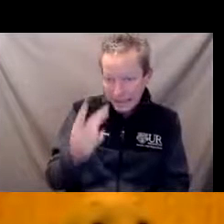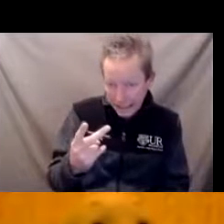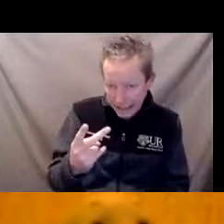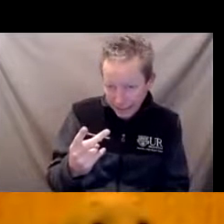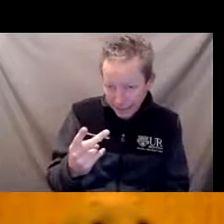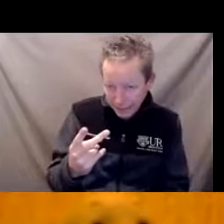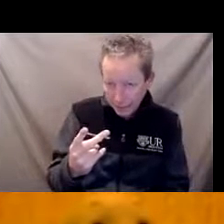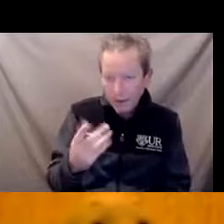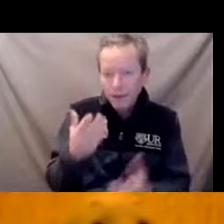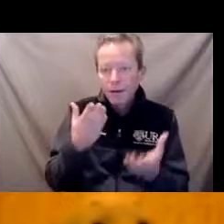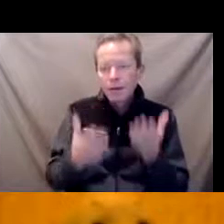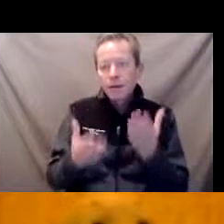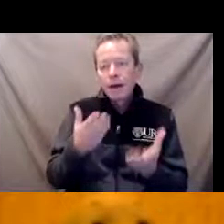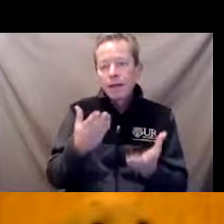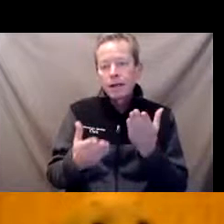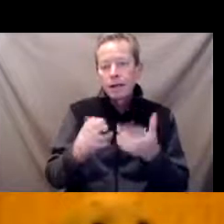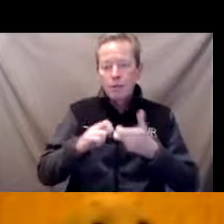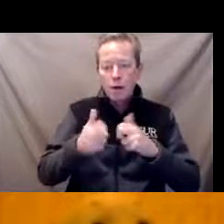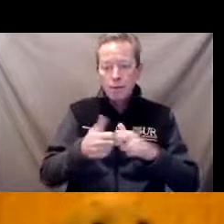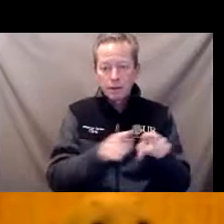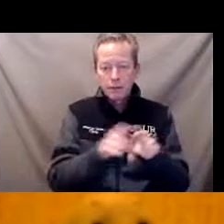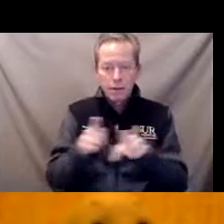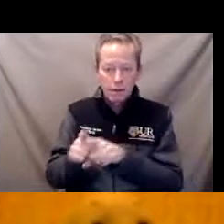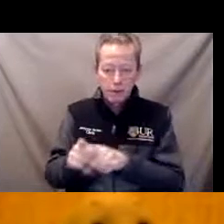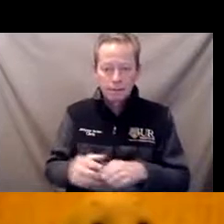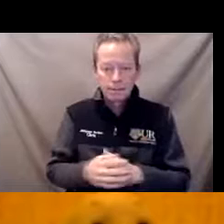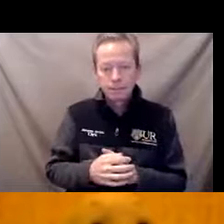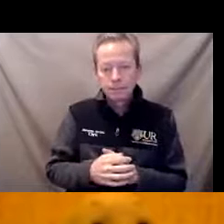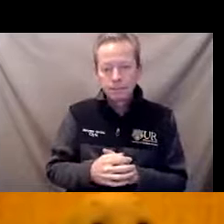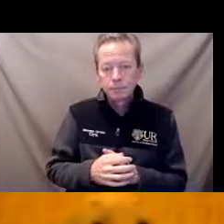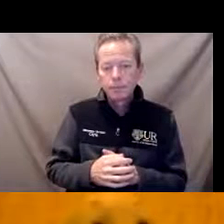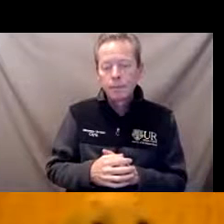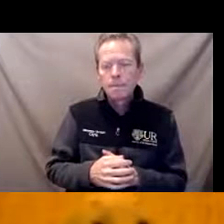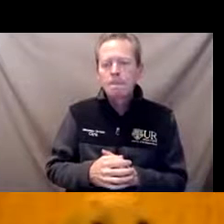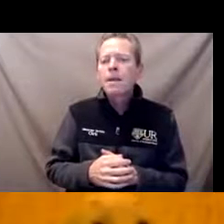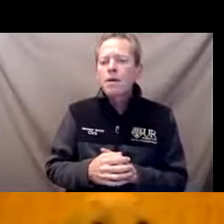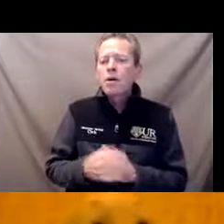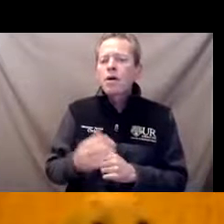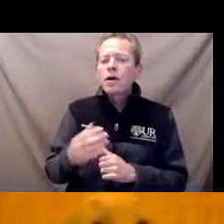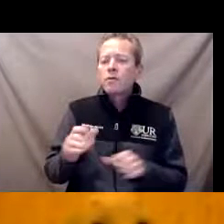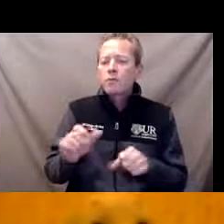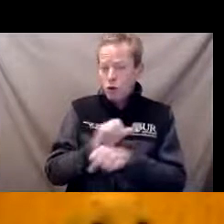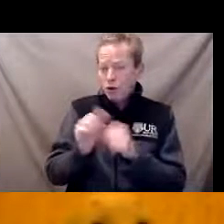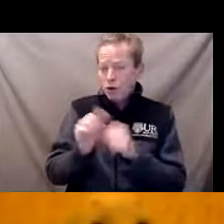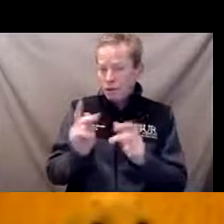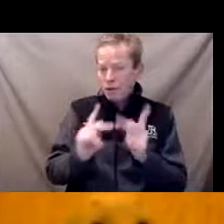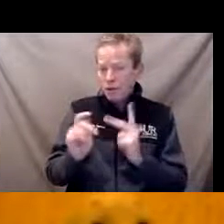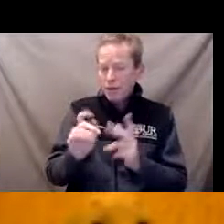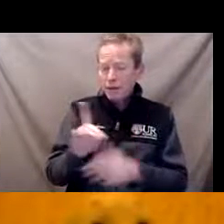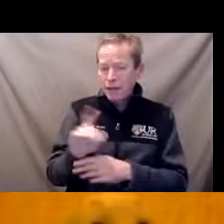may be problems. As well we've had people that have been diagnosed with dementia and actually